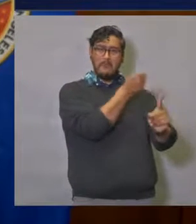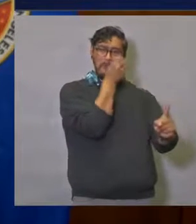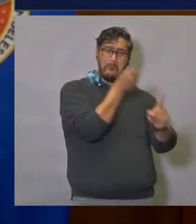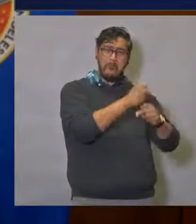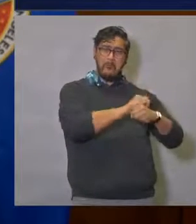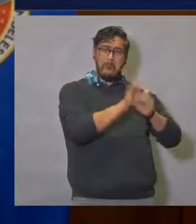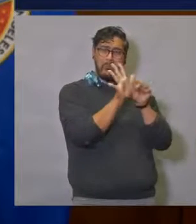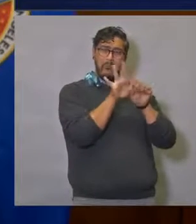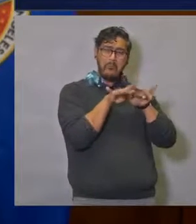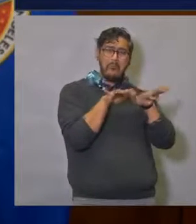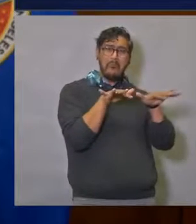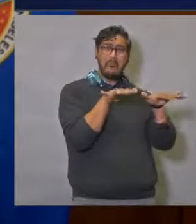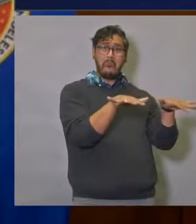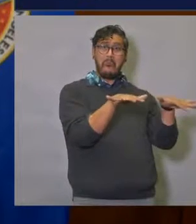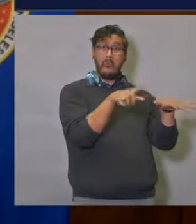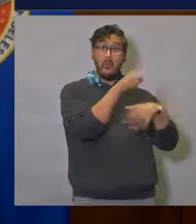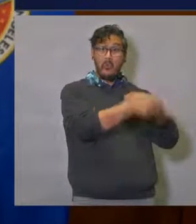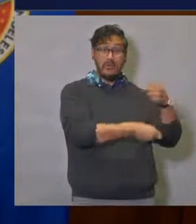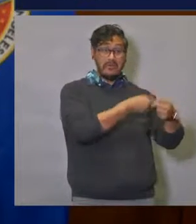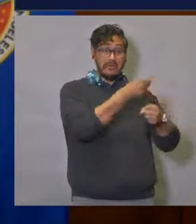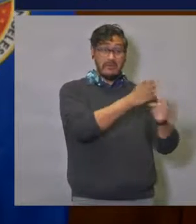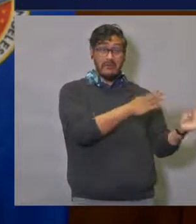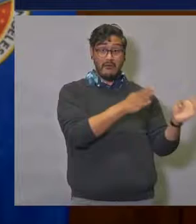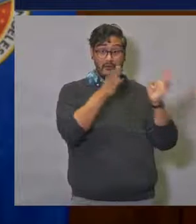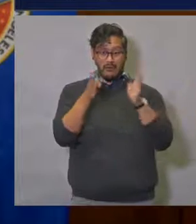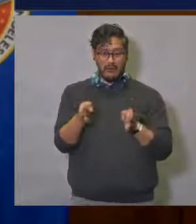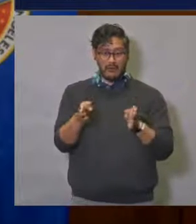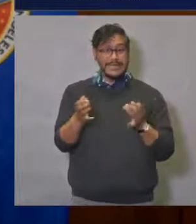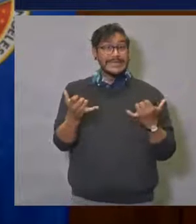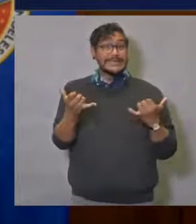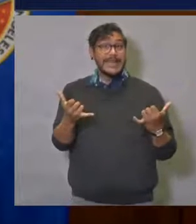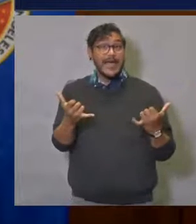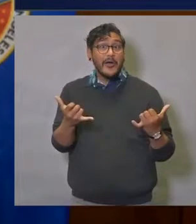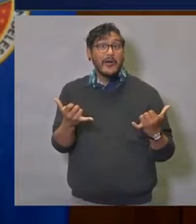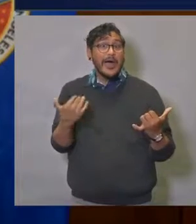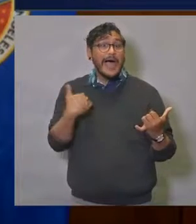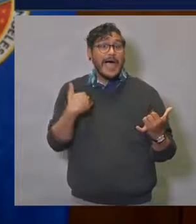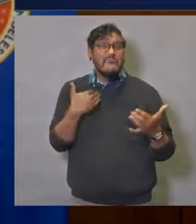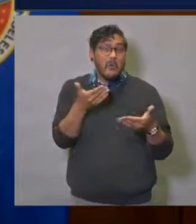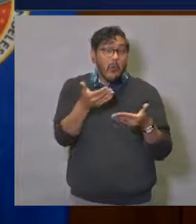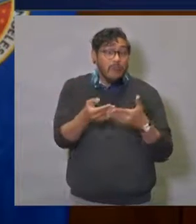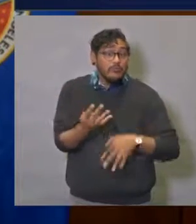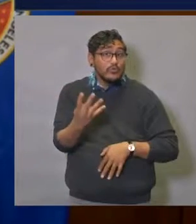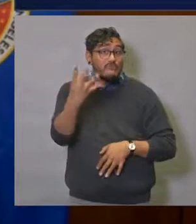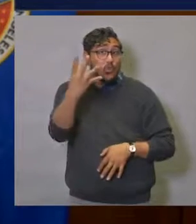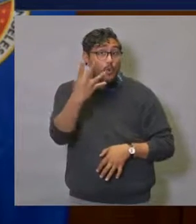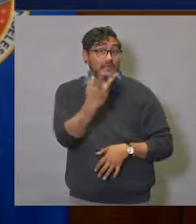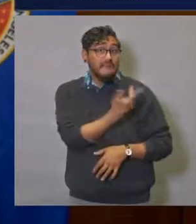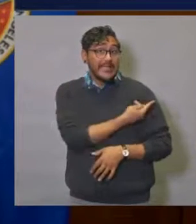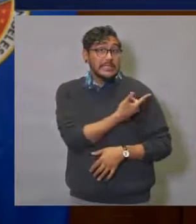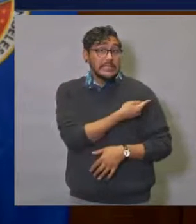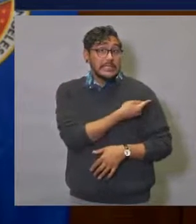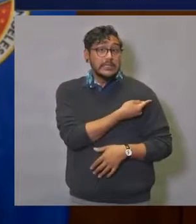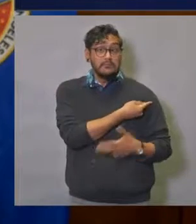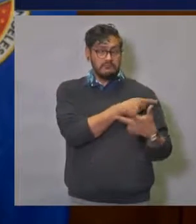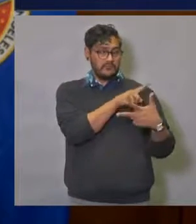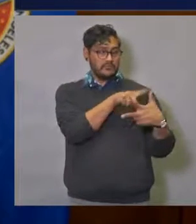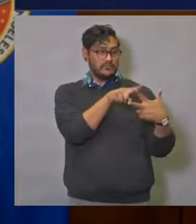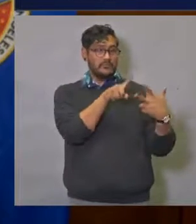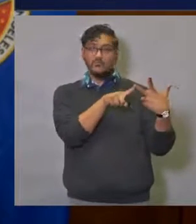OF THE PANDEMIC, WE HAVE ALMOST